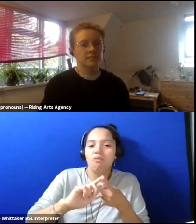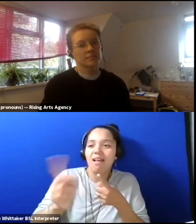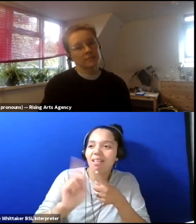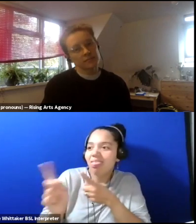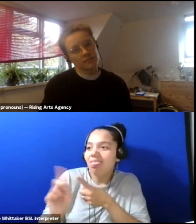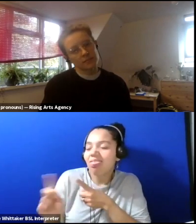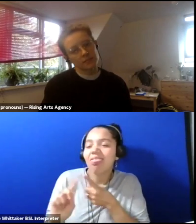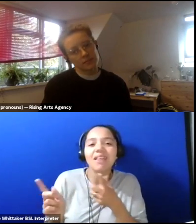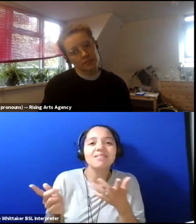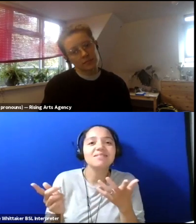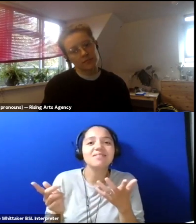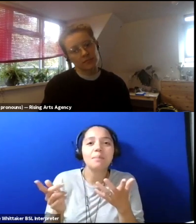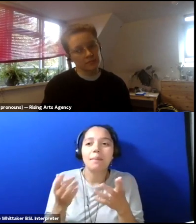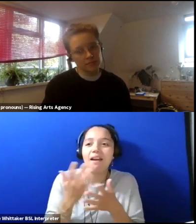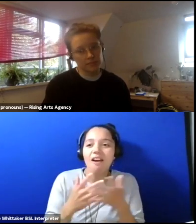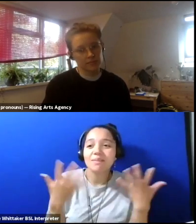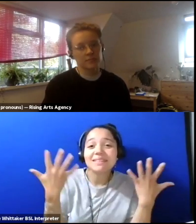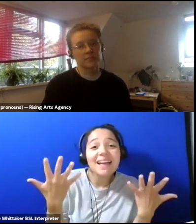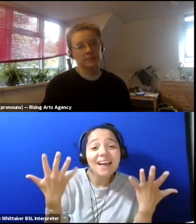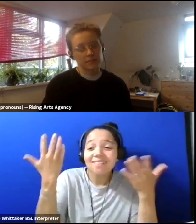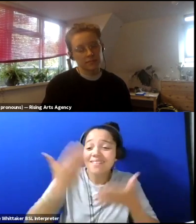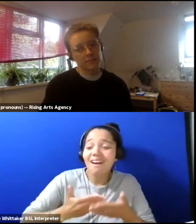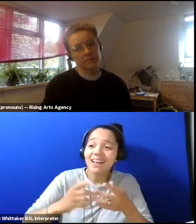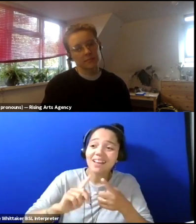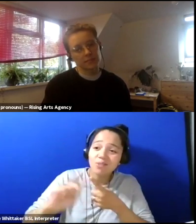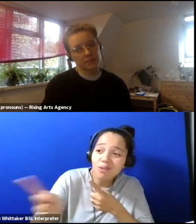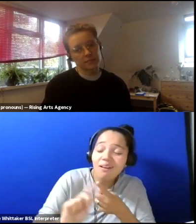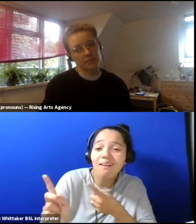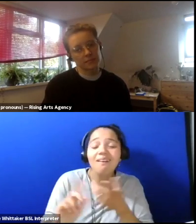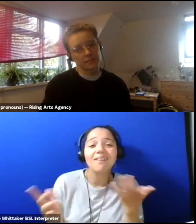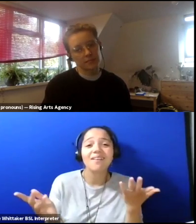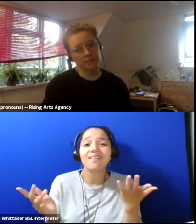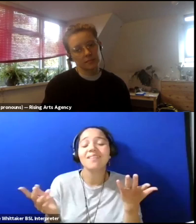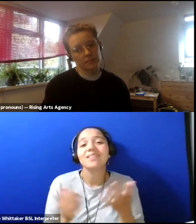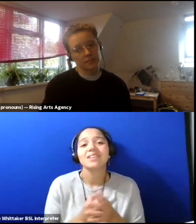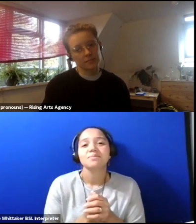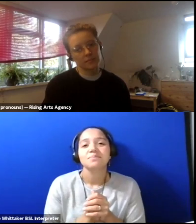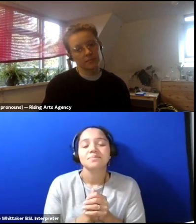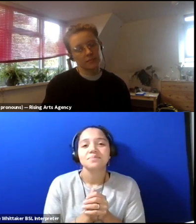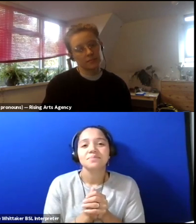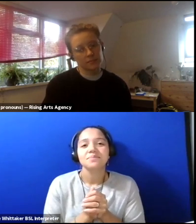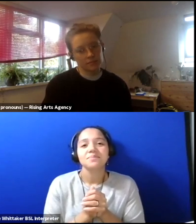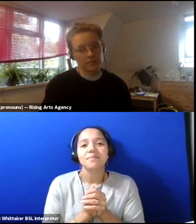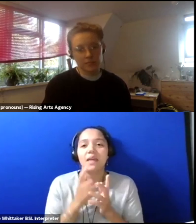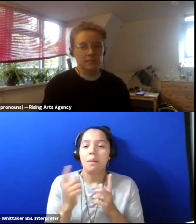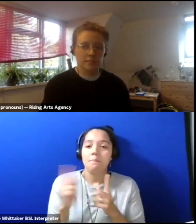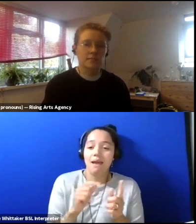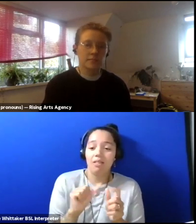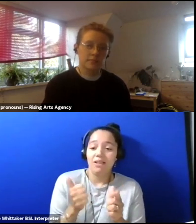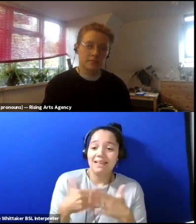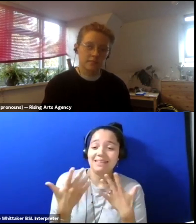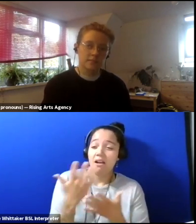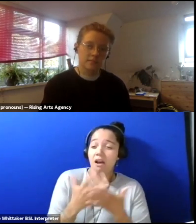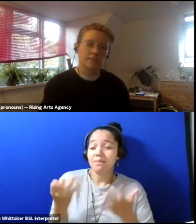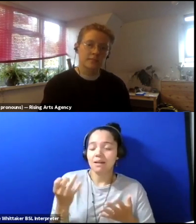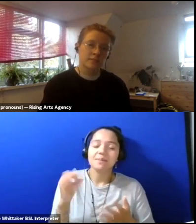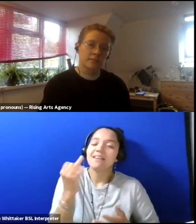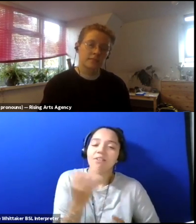sometimes 22:30 at night and having to be back the next day at 7:00 AM and